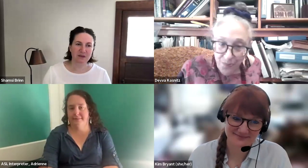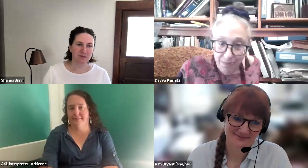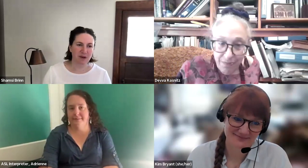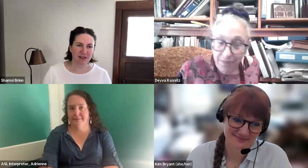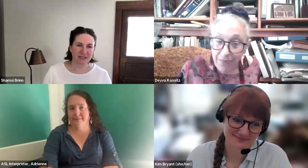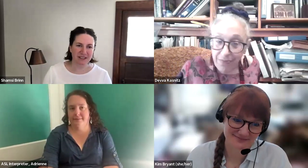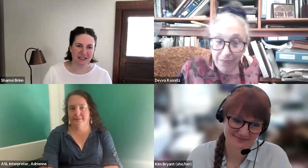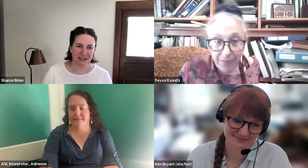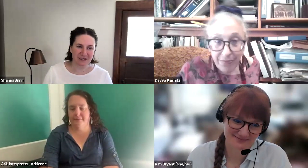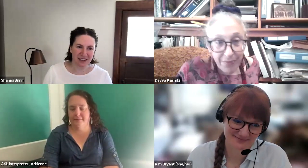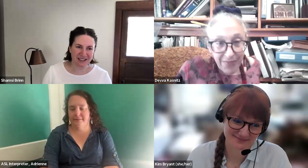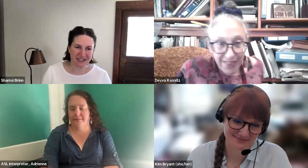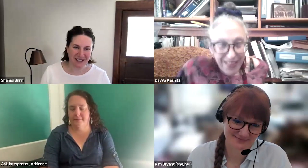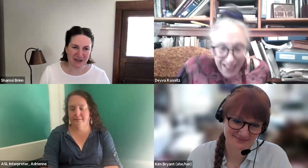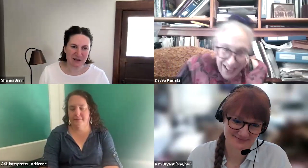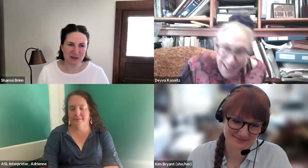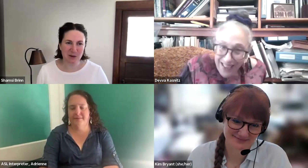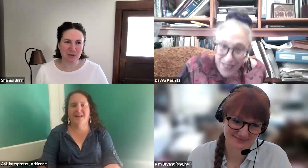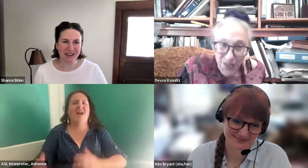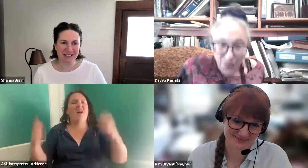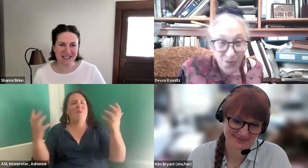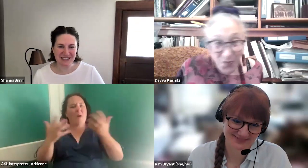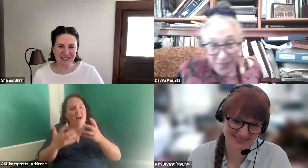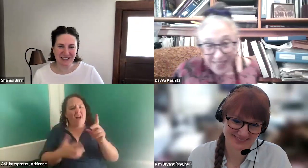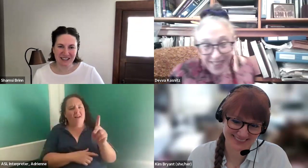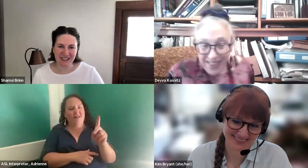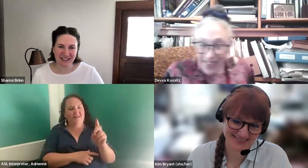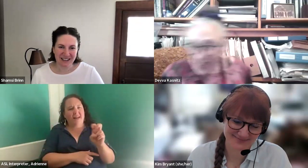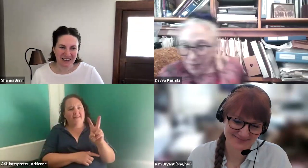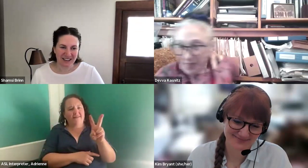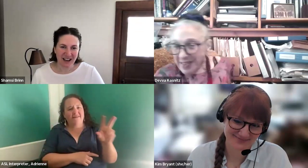That was marvelous, Devva. Thank you so much.